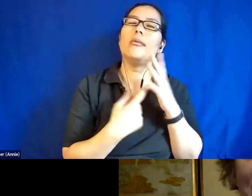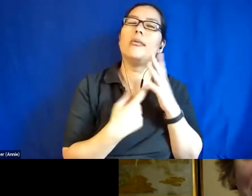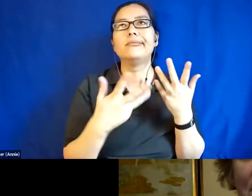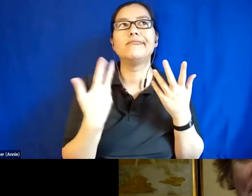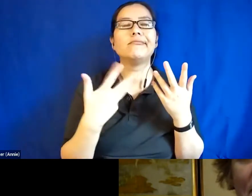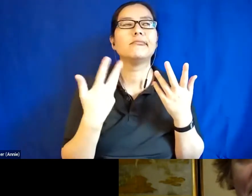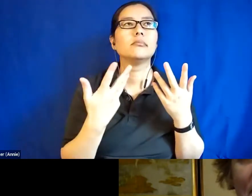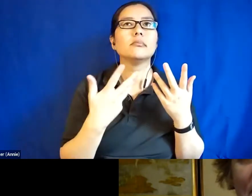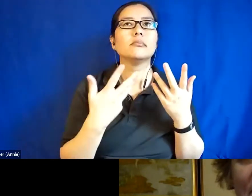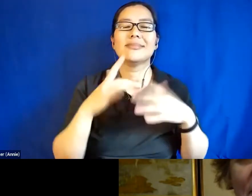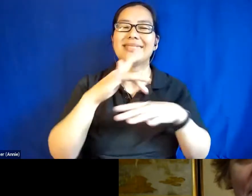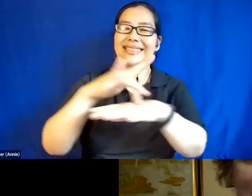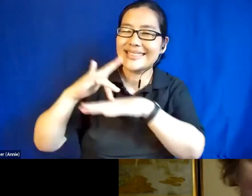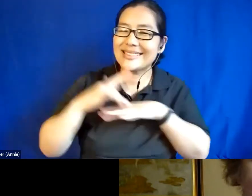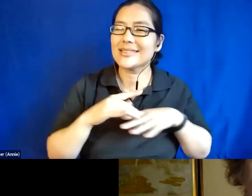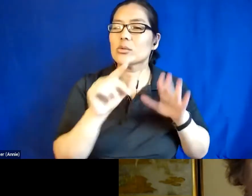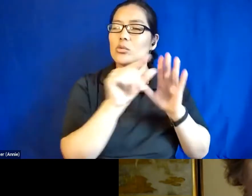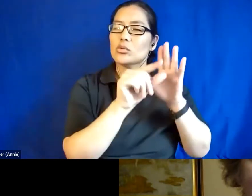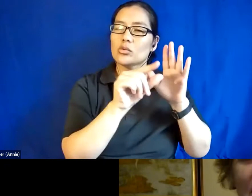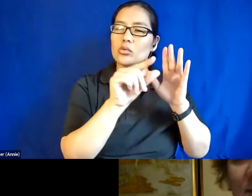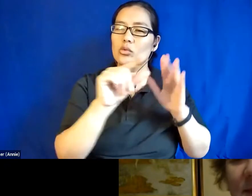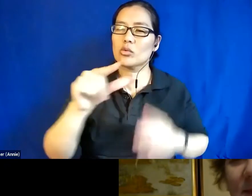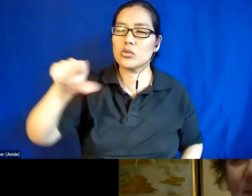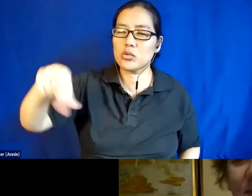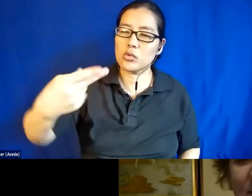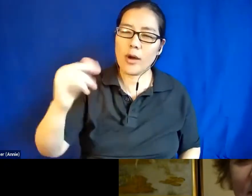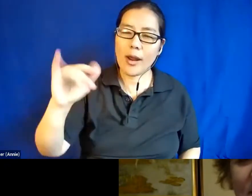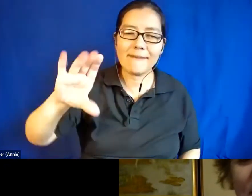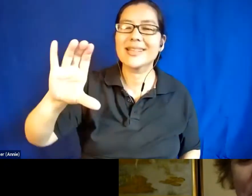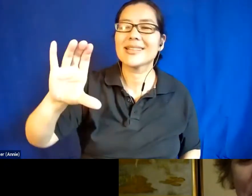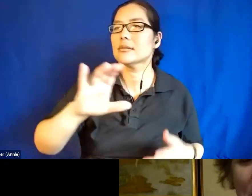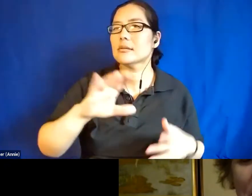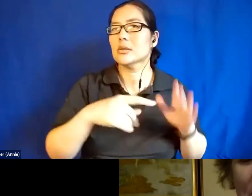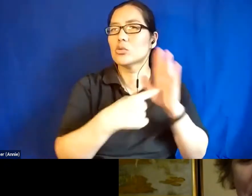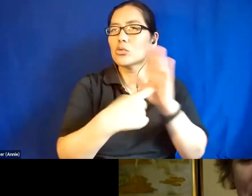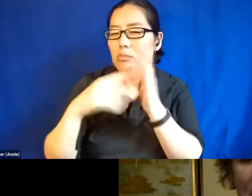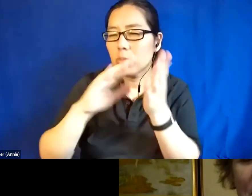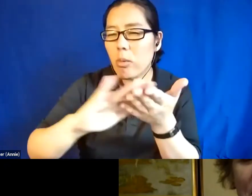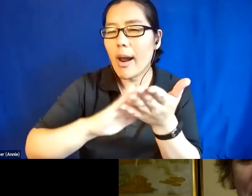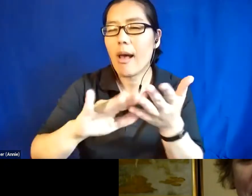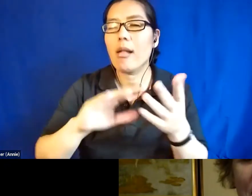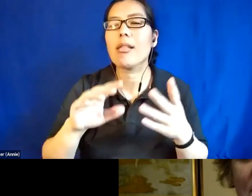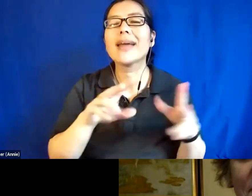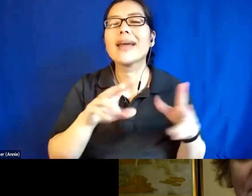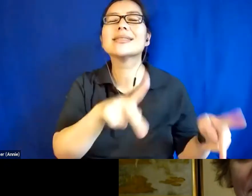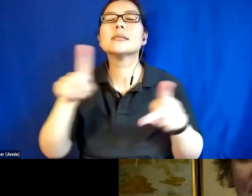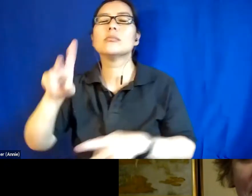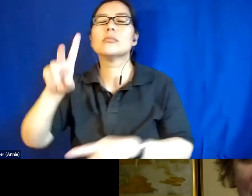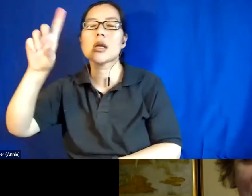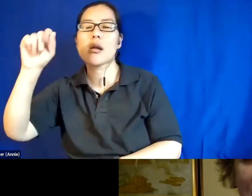tactile graphics and Braille in such a way that sort of like a dot matrix, a